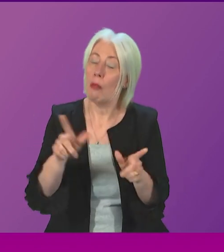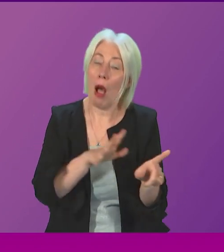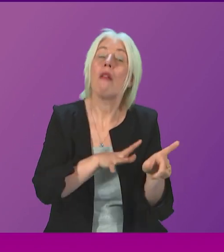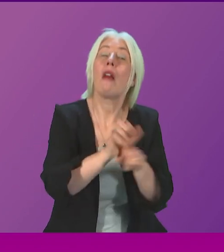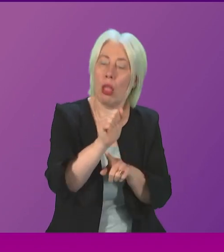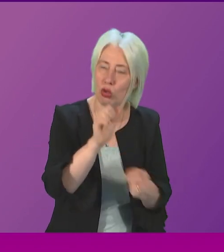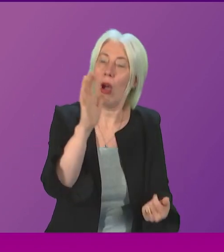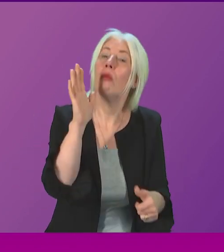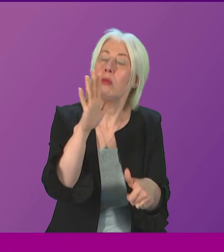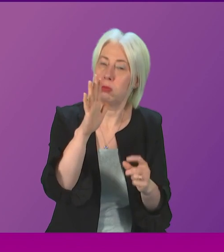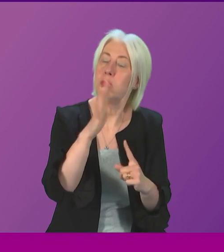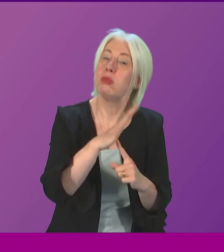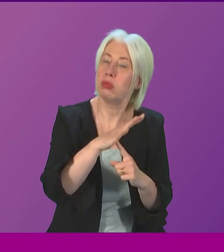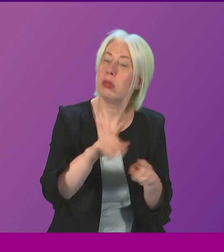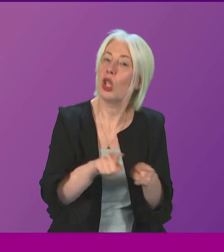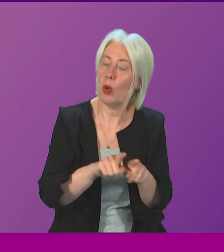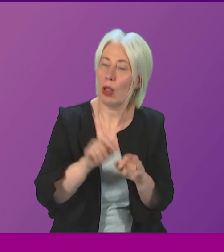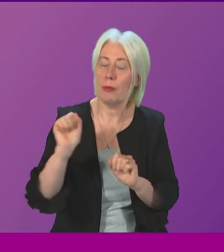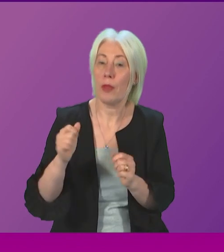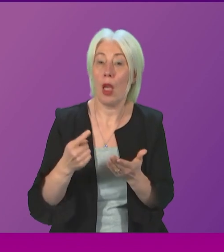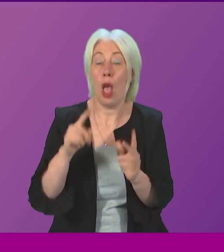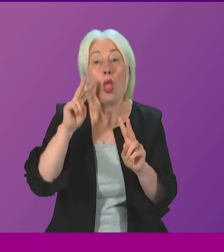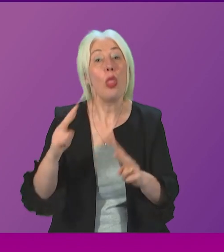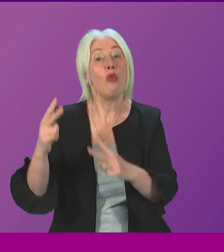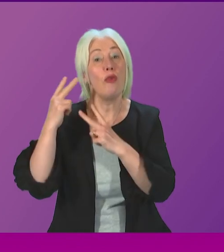Dame Elish Angiolini’s report was published in 2020.